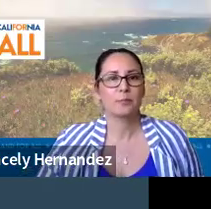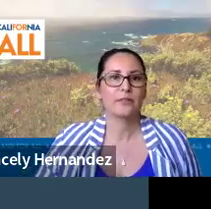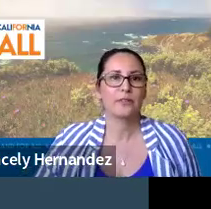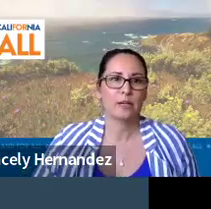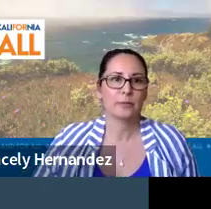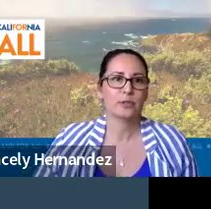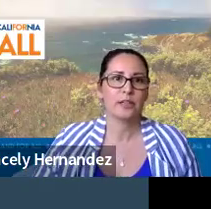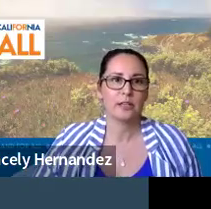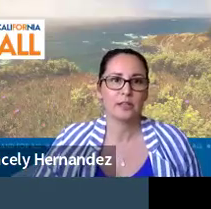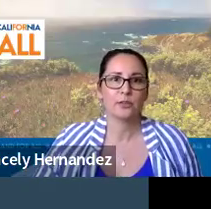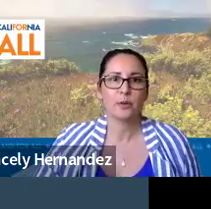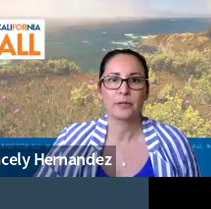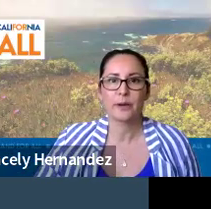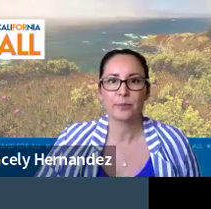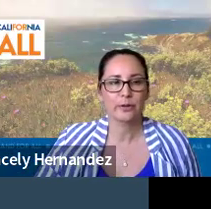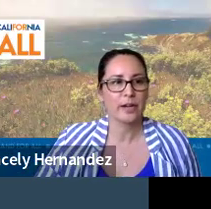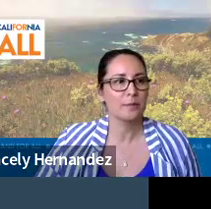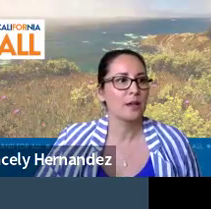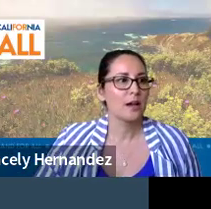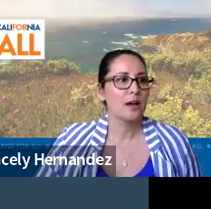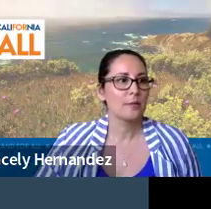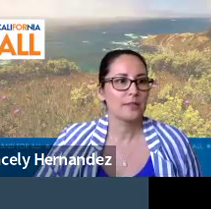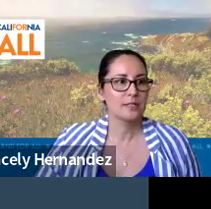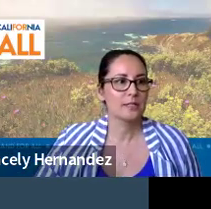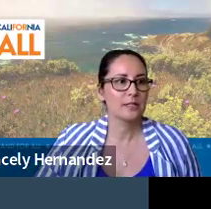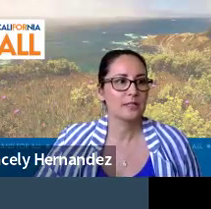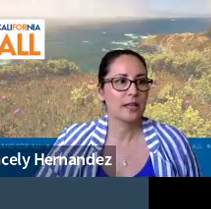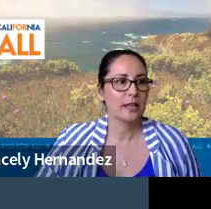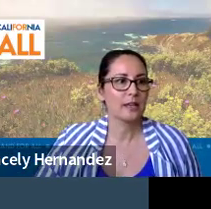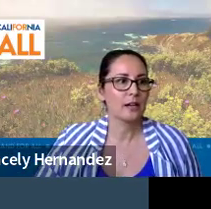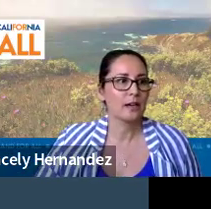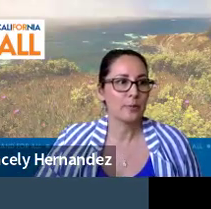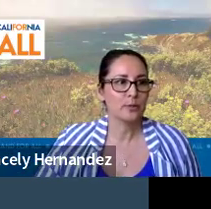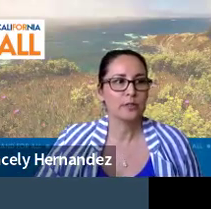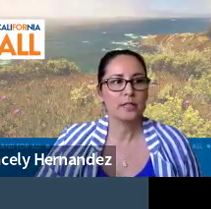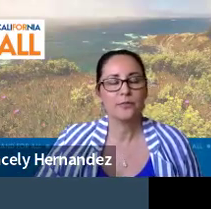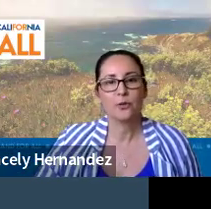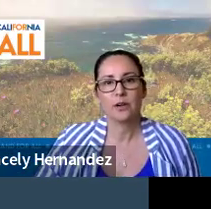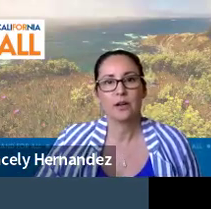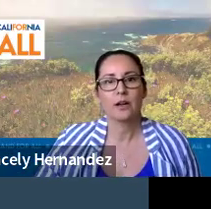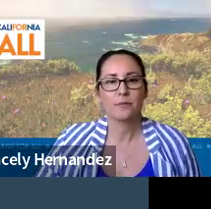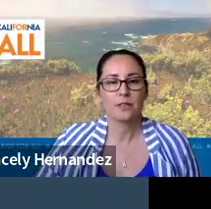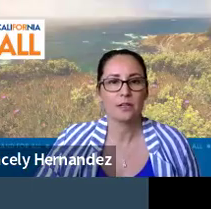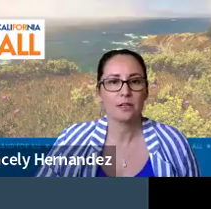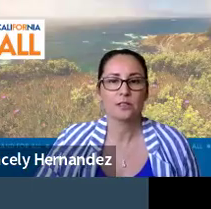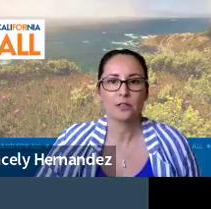have a private grant opportunity at the Anthropic Grant Program. This is an opportunity for young